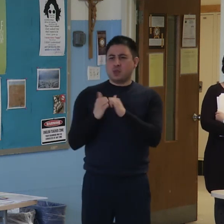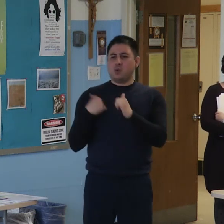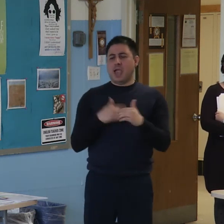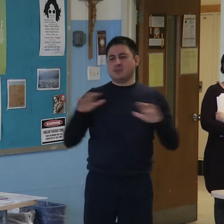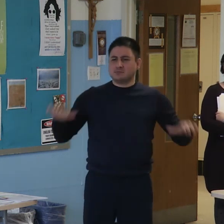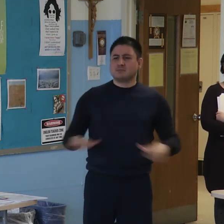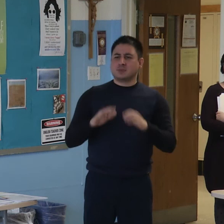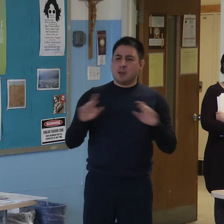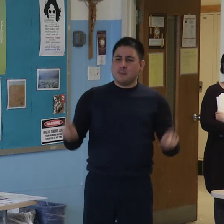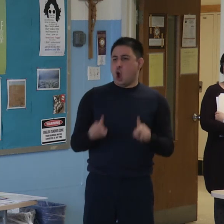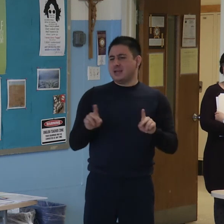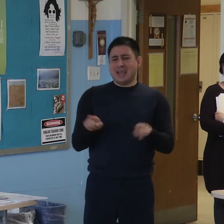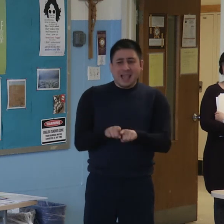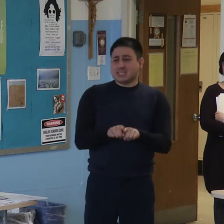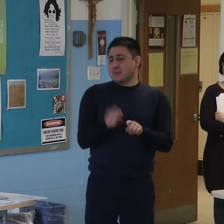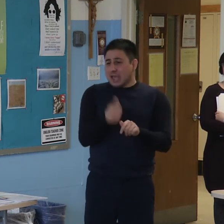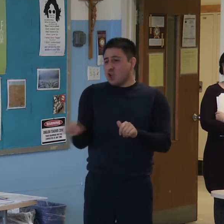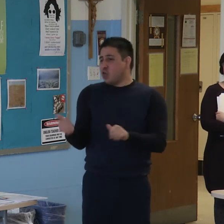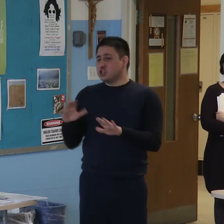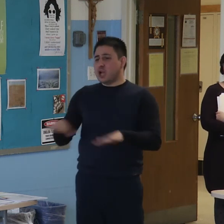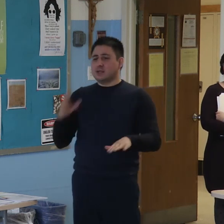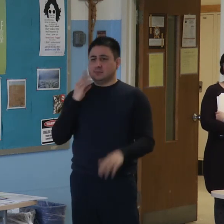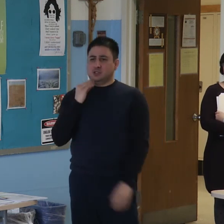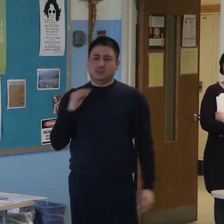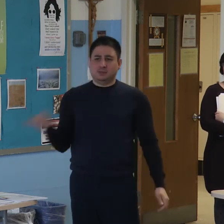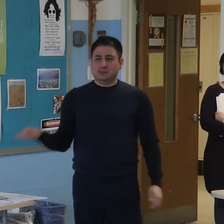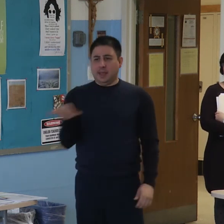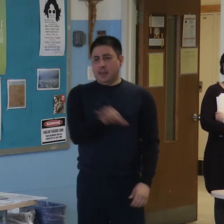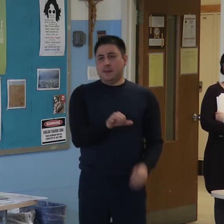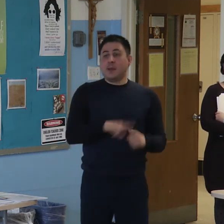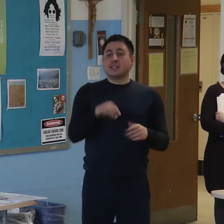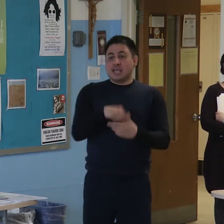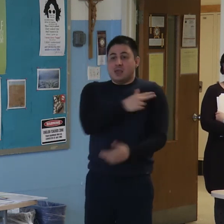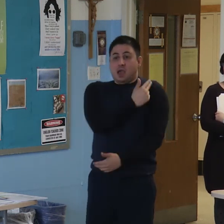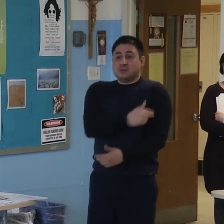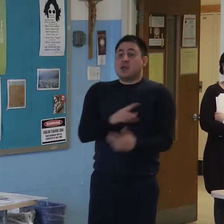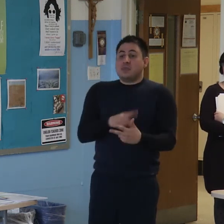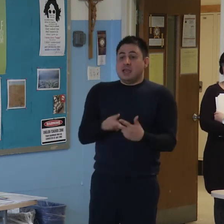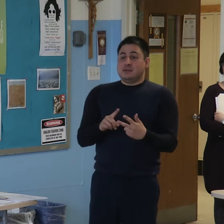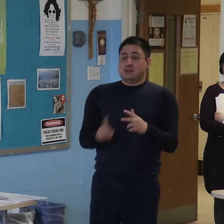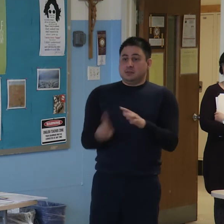like every other child doing it. The next question came was, the children who